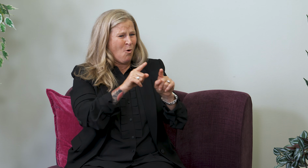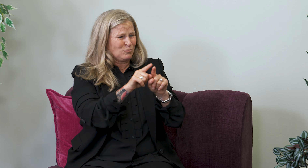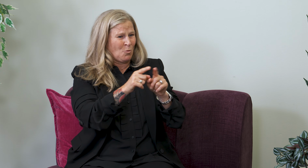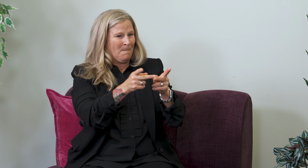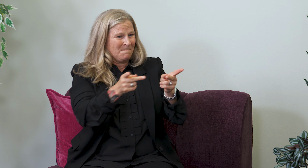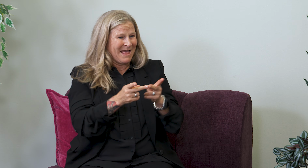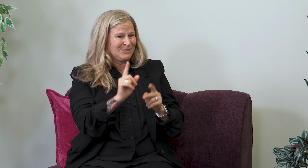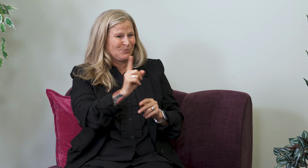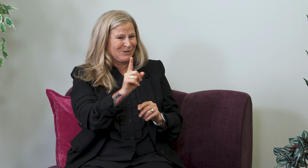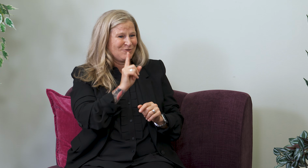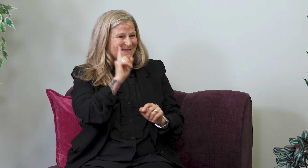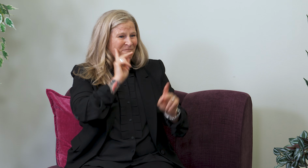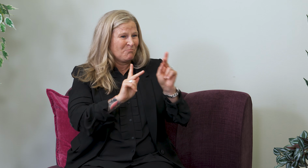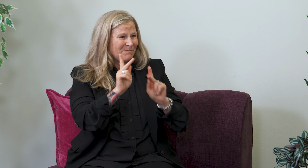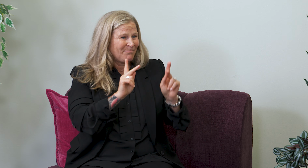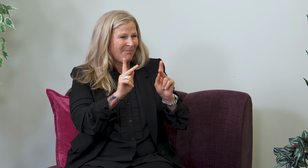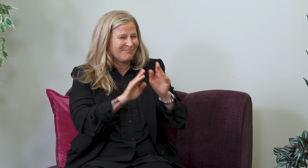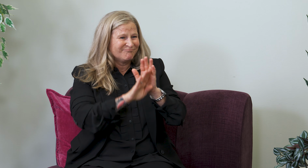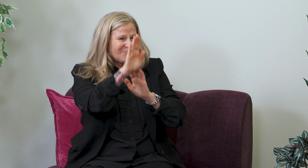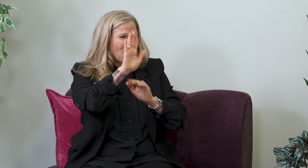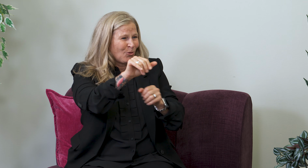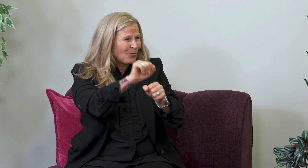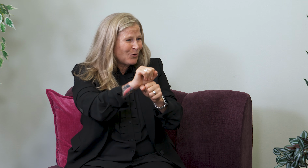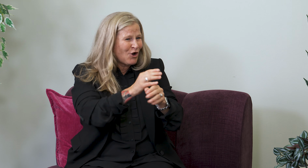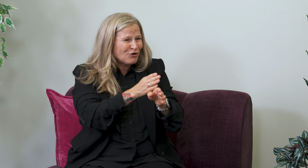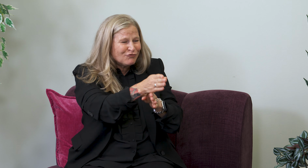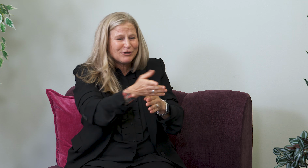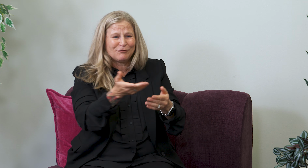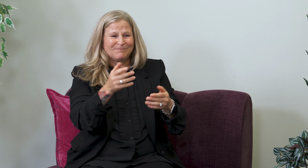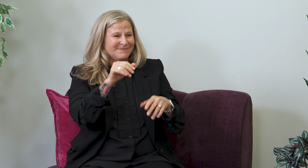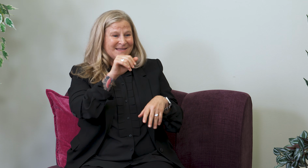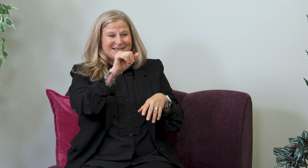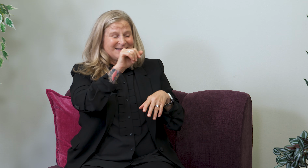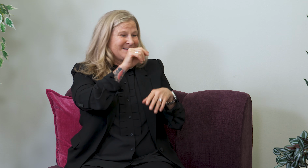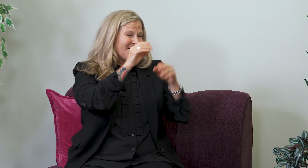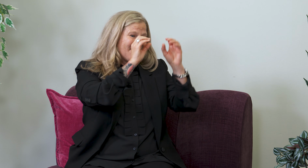Deaf, higher education supporting where deaf folks are in work,